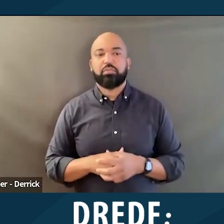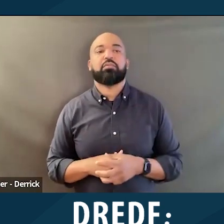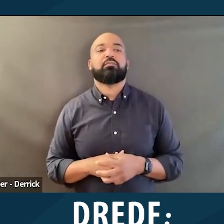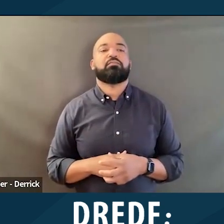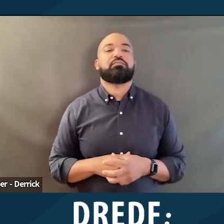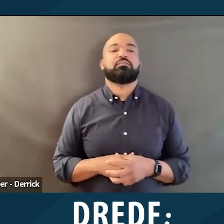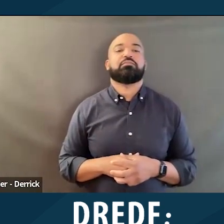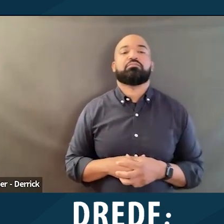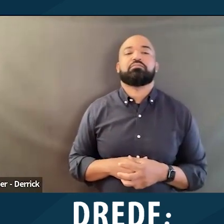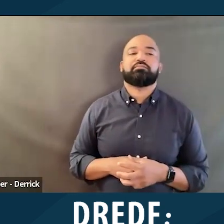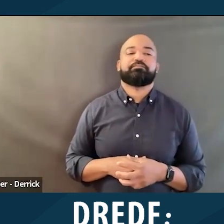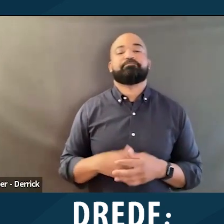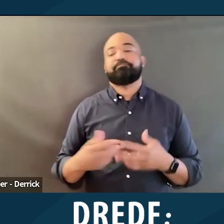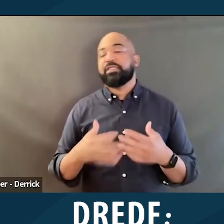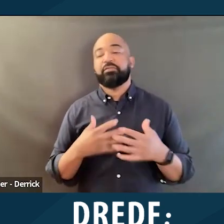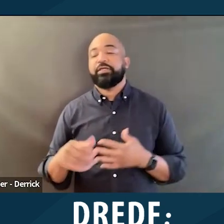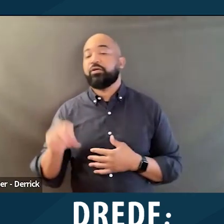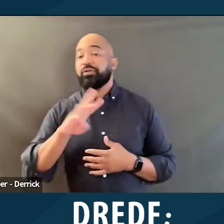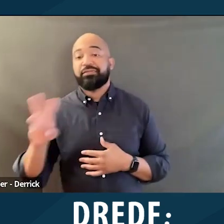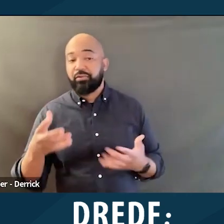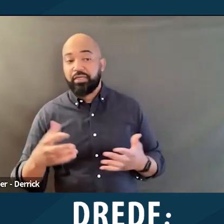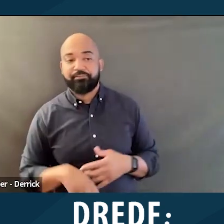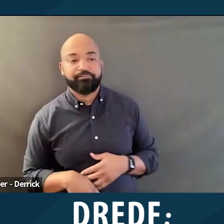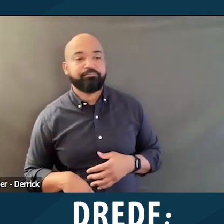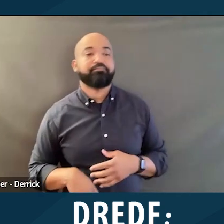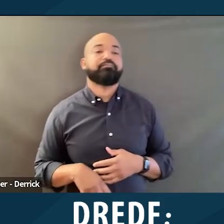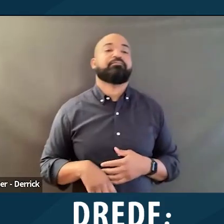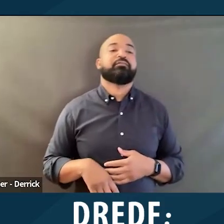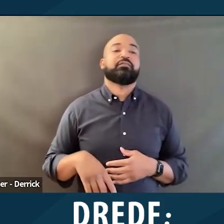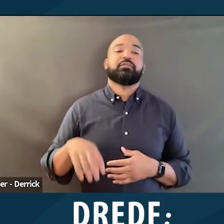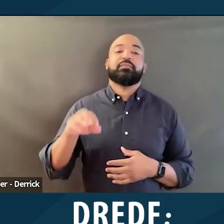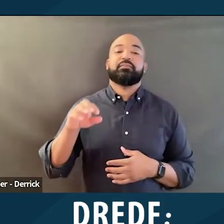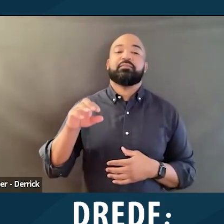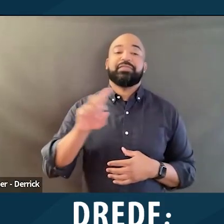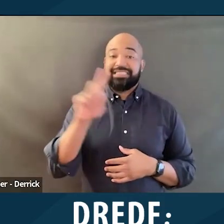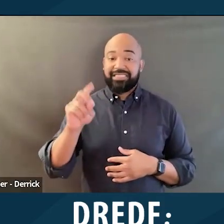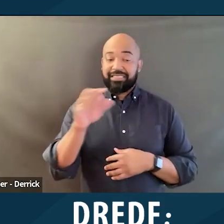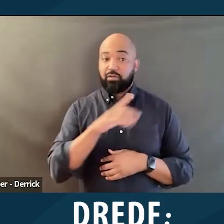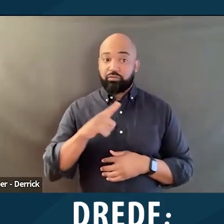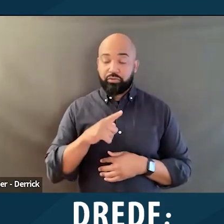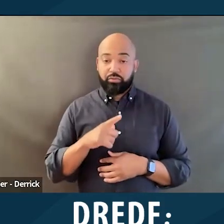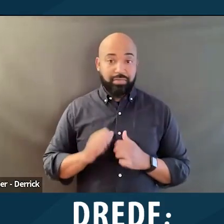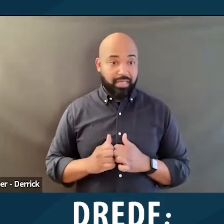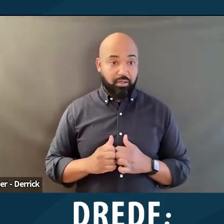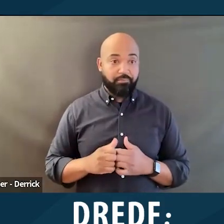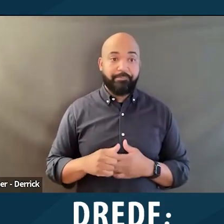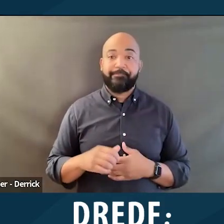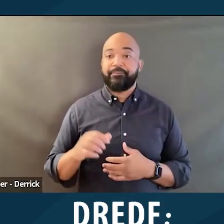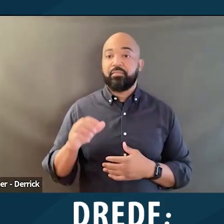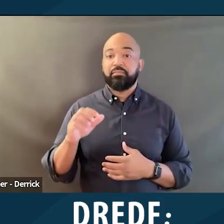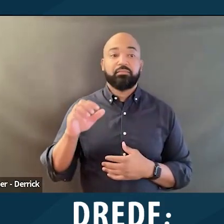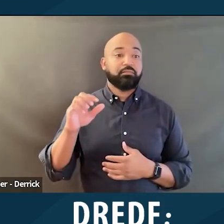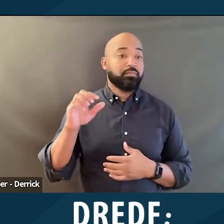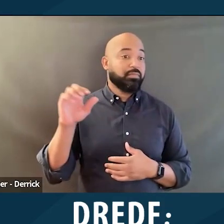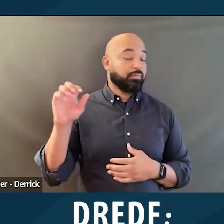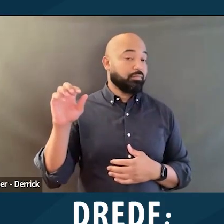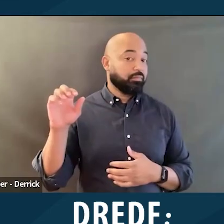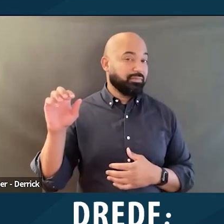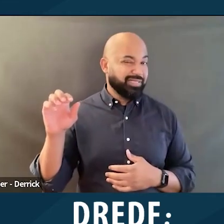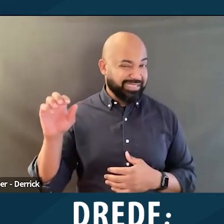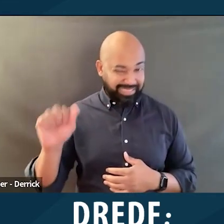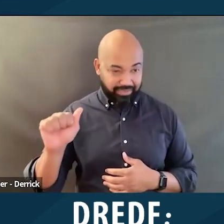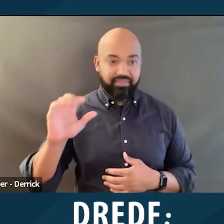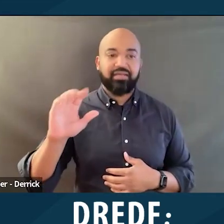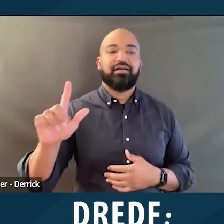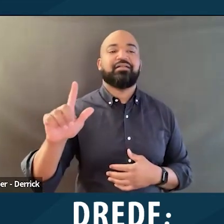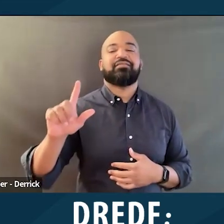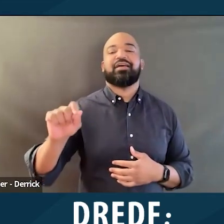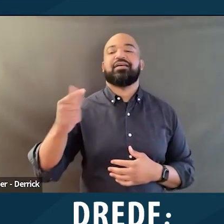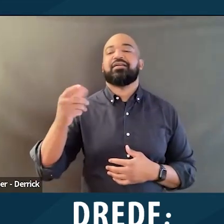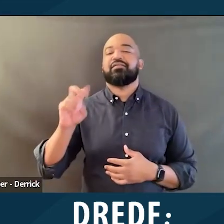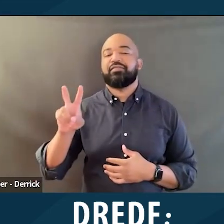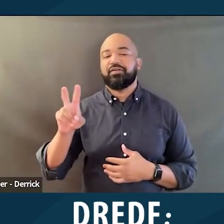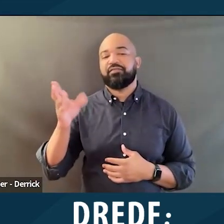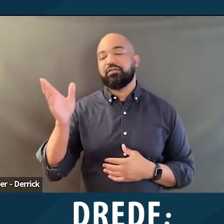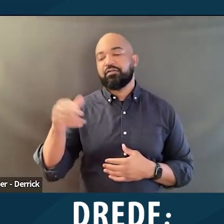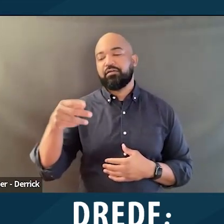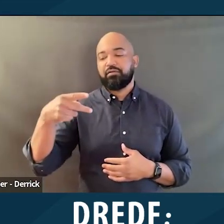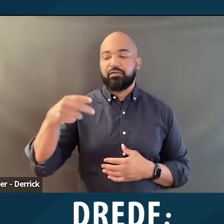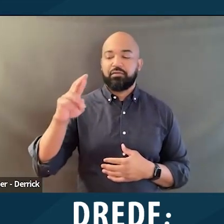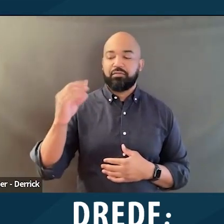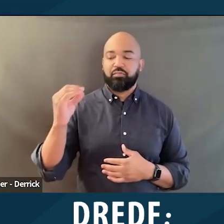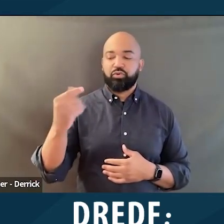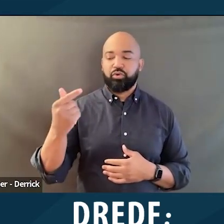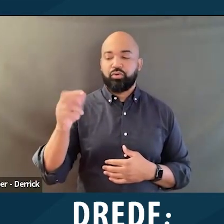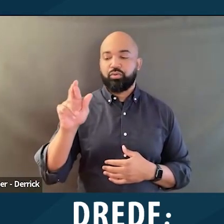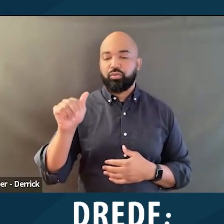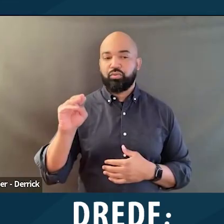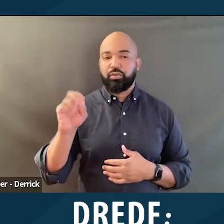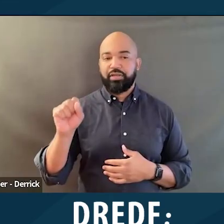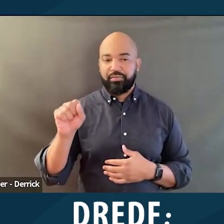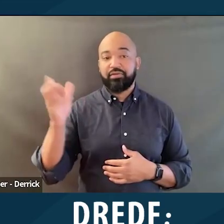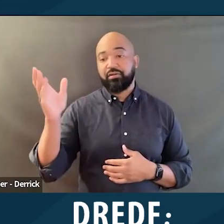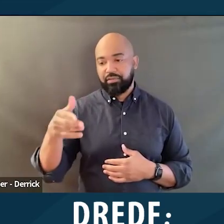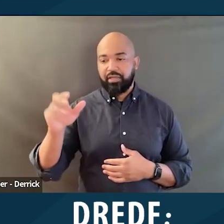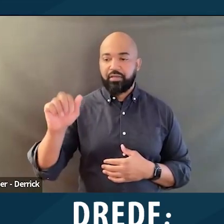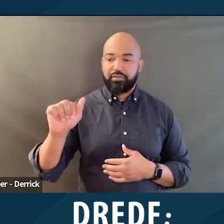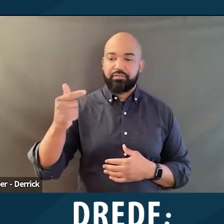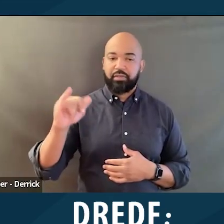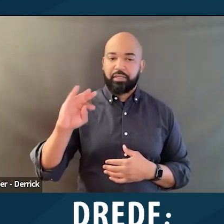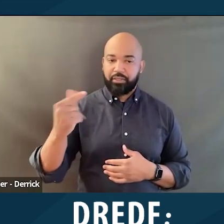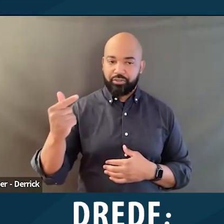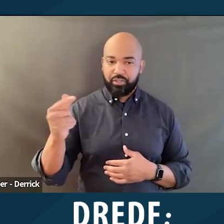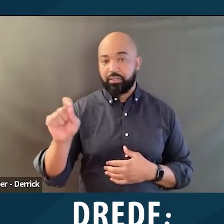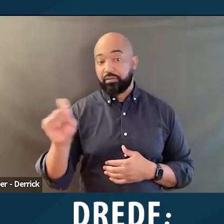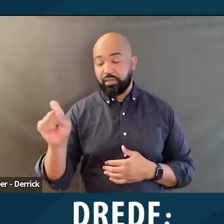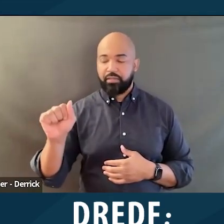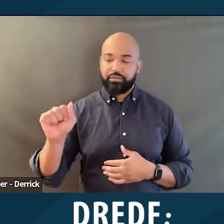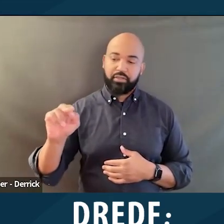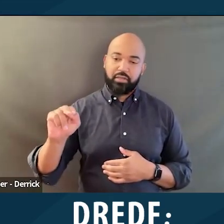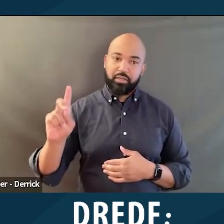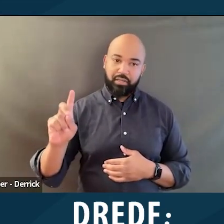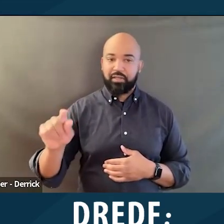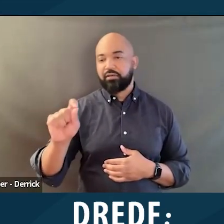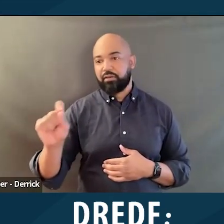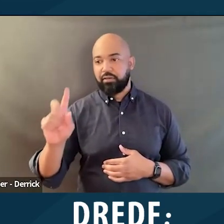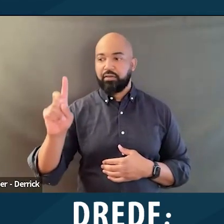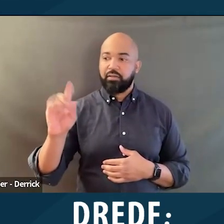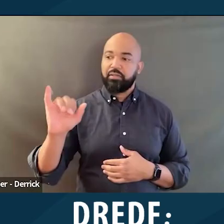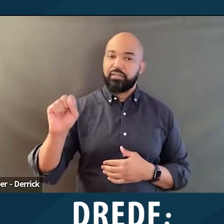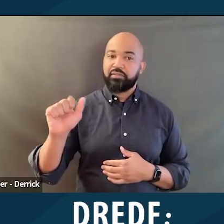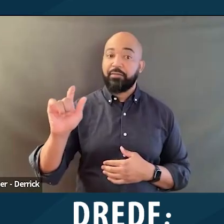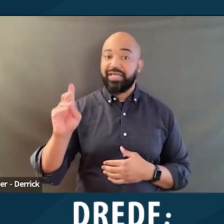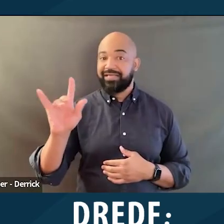This is getting kind of long, but anyway.... DD councils can go to ‑‑ oh, man... uh…